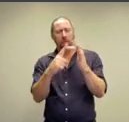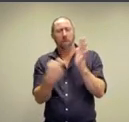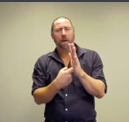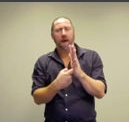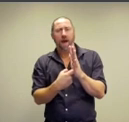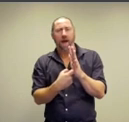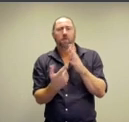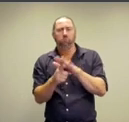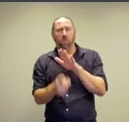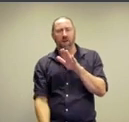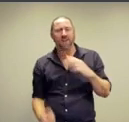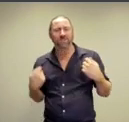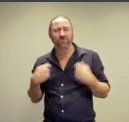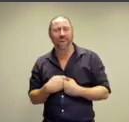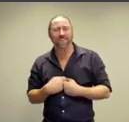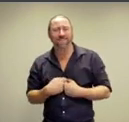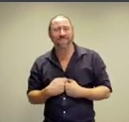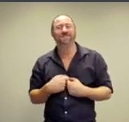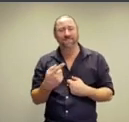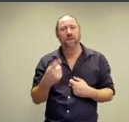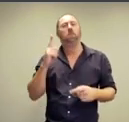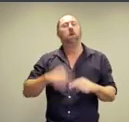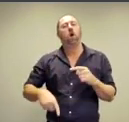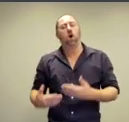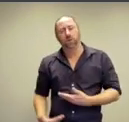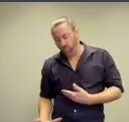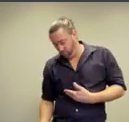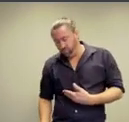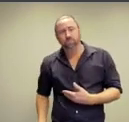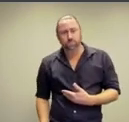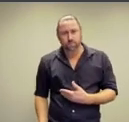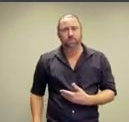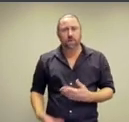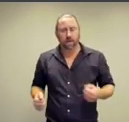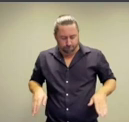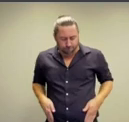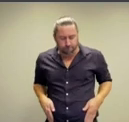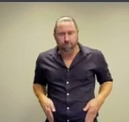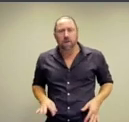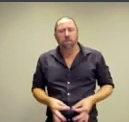jacket style. Now, the bomber jacket traditionally is waist length, it had lower front button